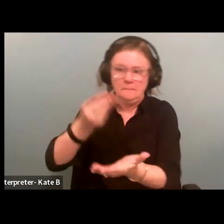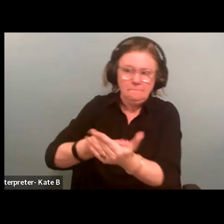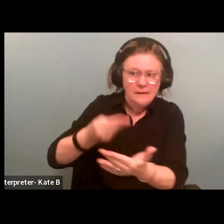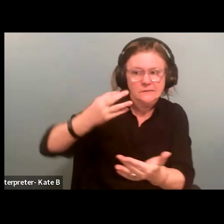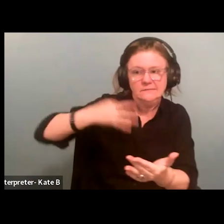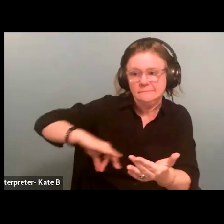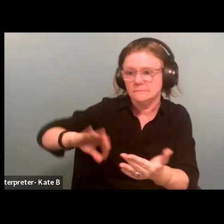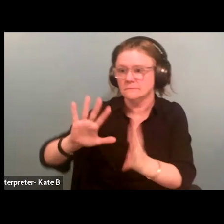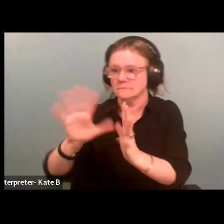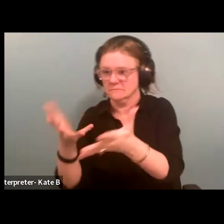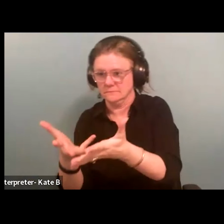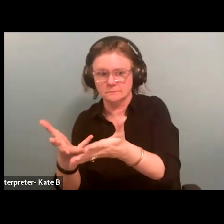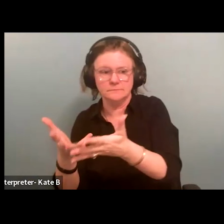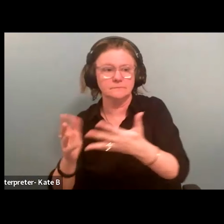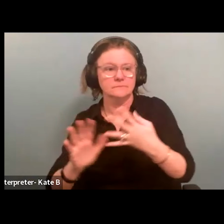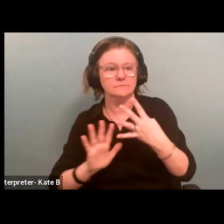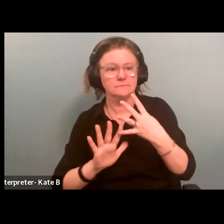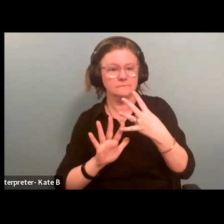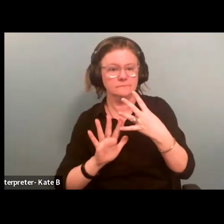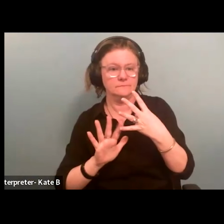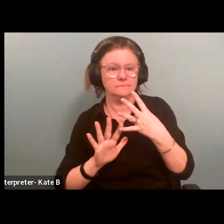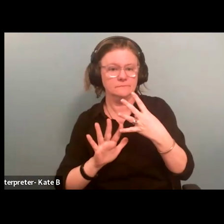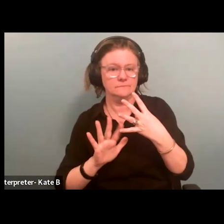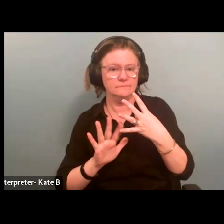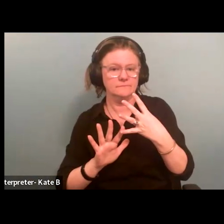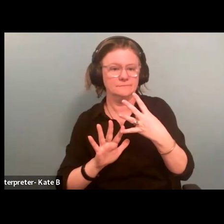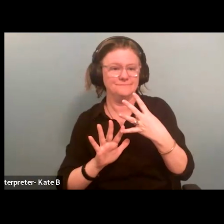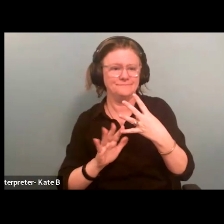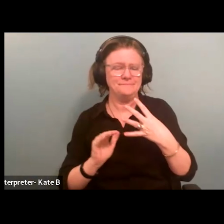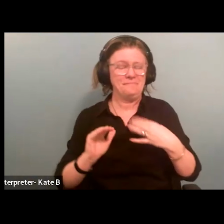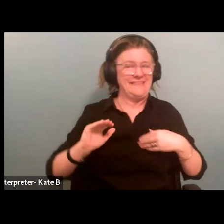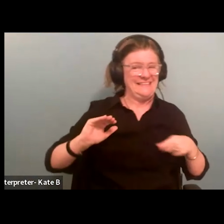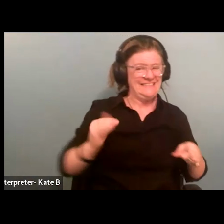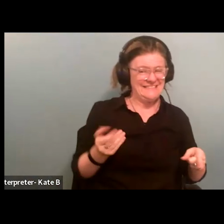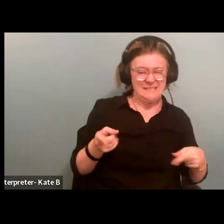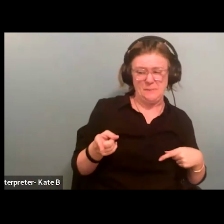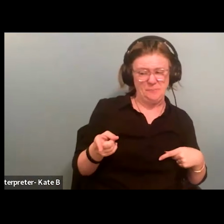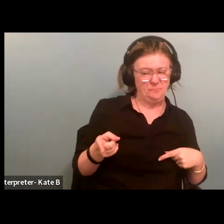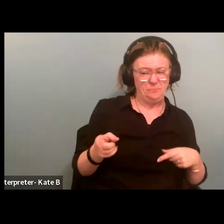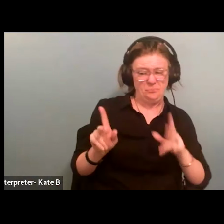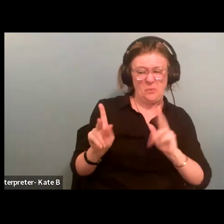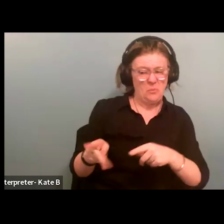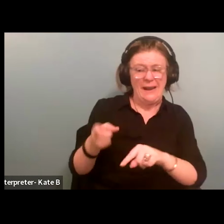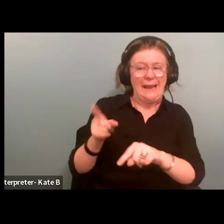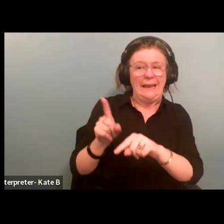And then the fourth criteria is belief that older adult may be incapacitated